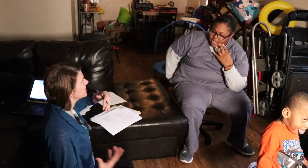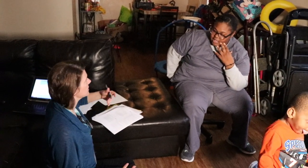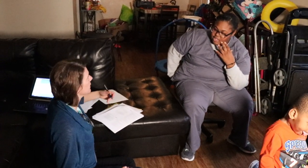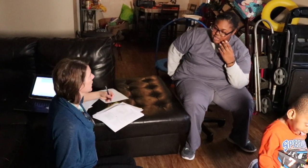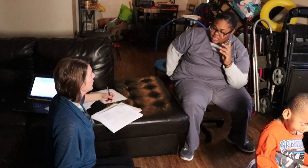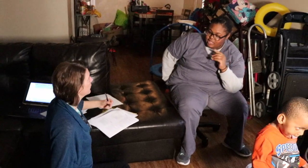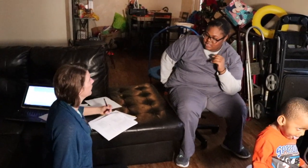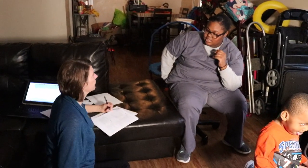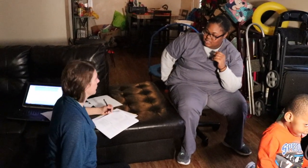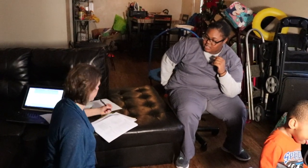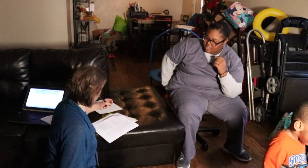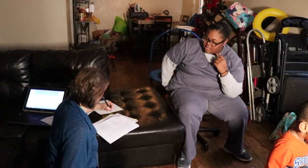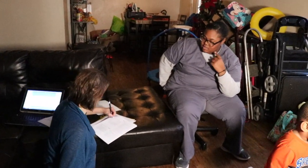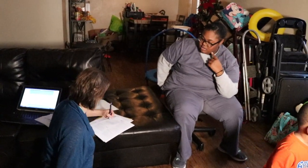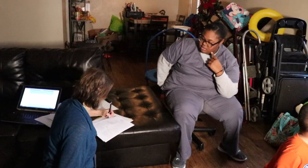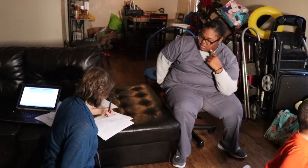Yeah, you can tell he is listening, yes. Okay.